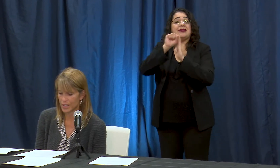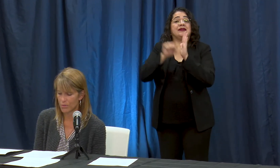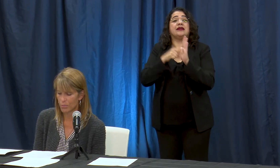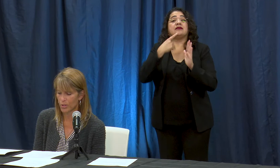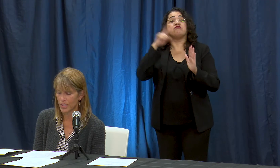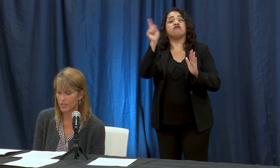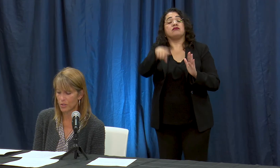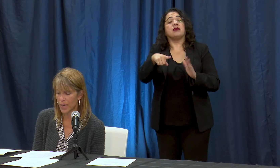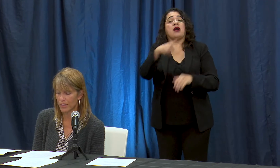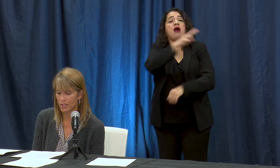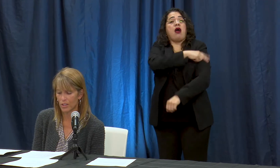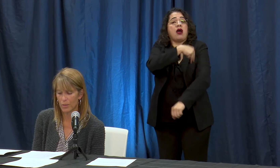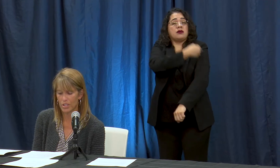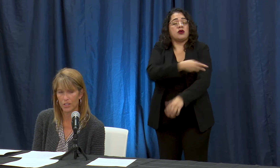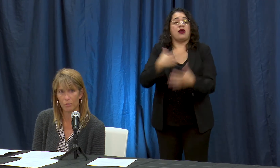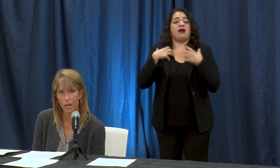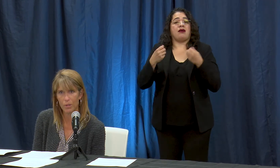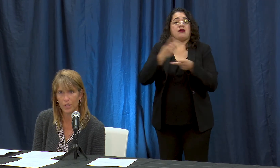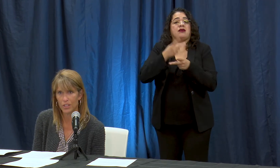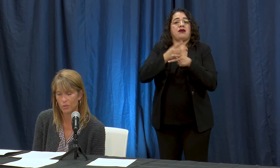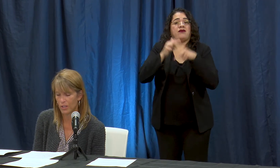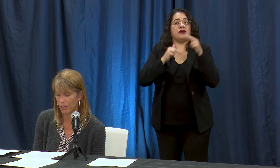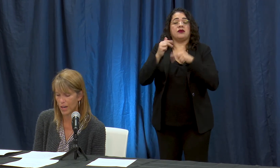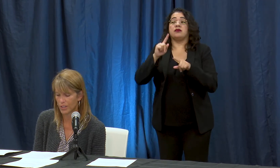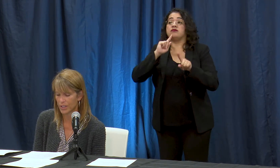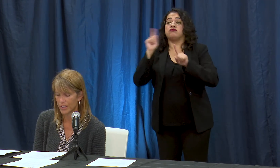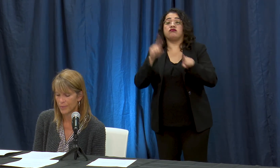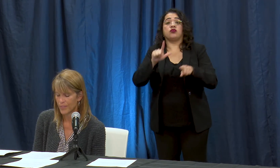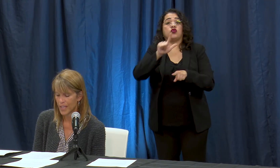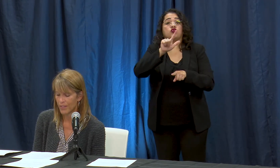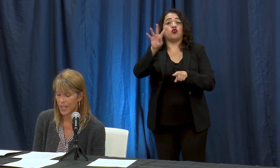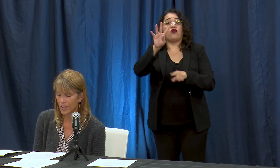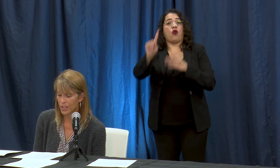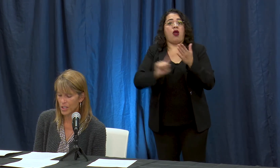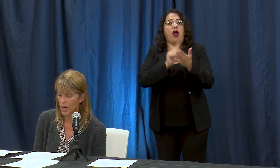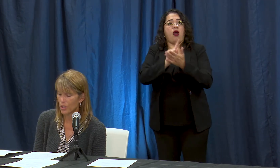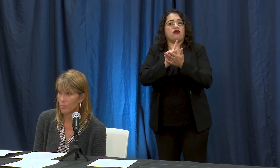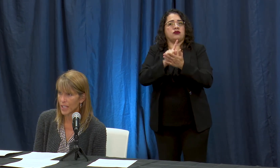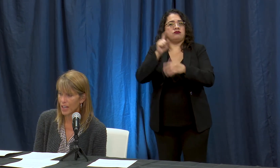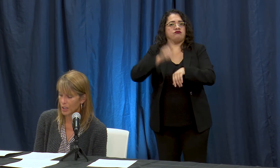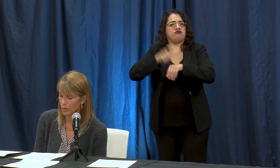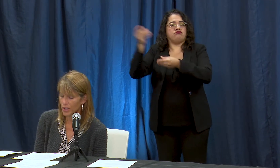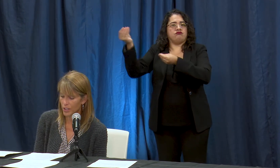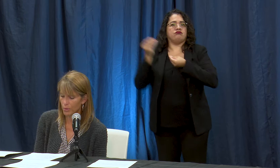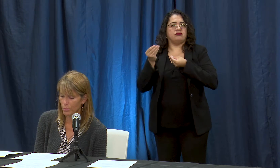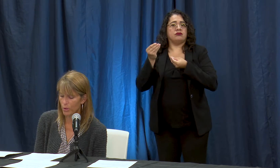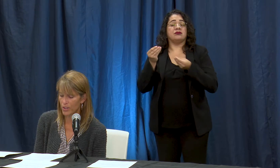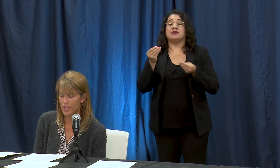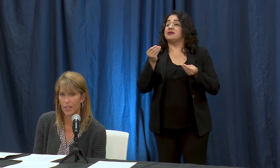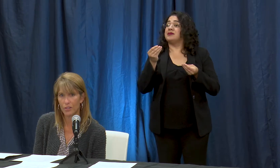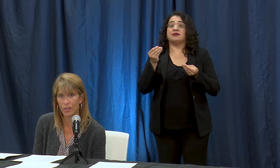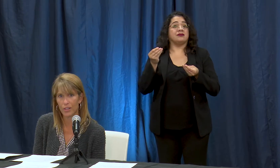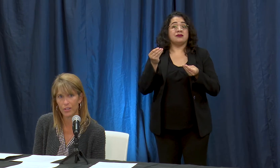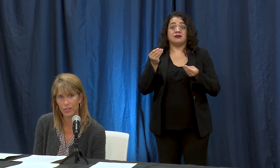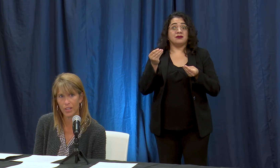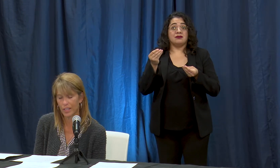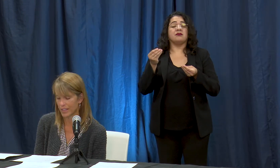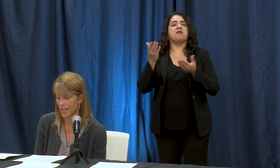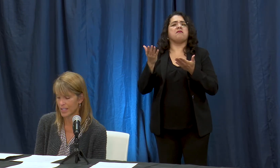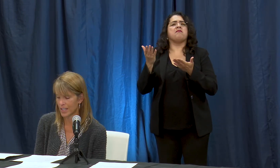report deaths directly to the Long Beach Health Department within 24 hours. If a death occurs at home, the County Coroner will report the death to our to our City